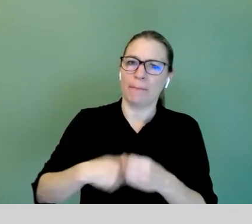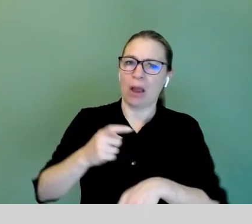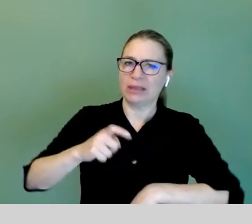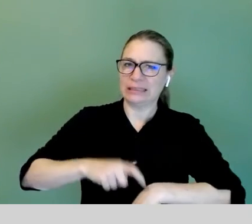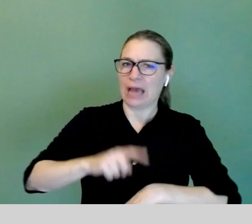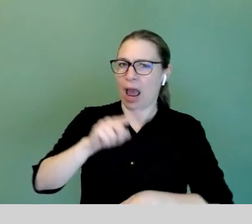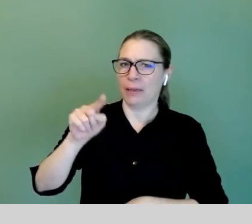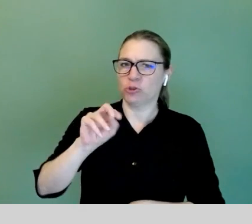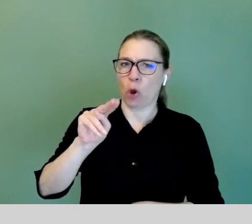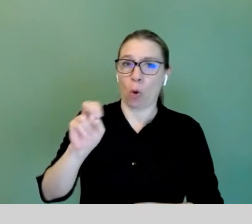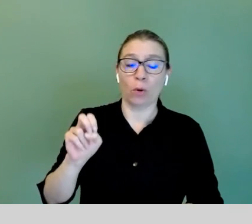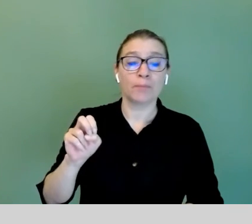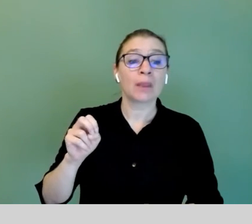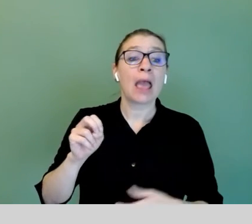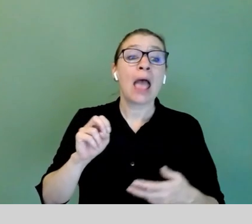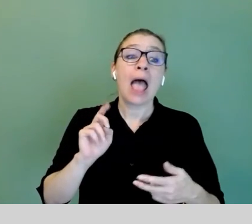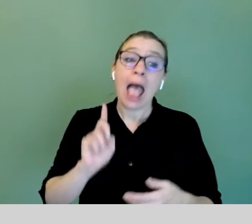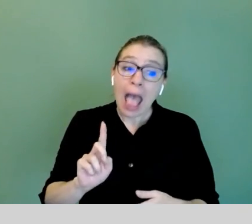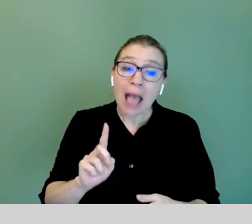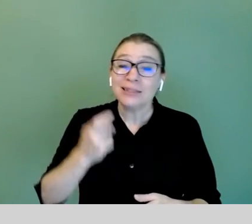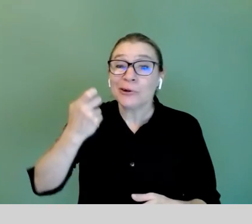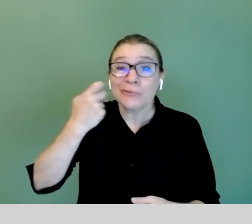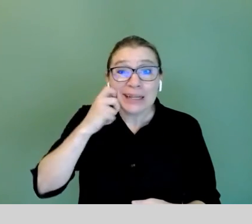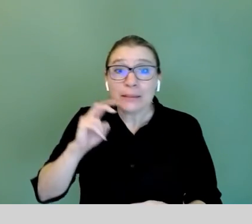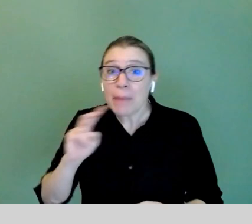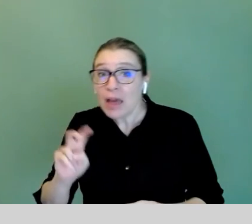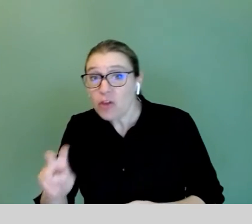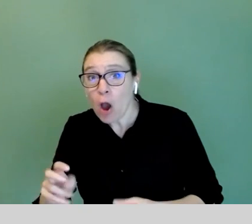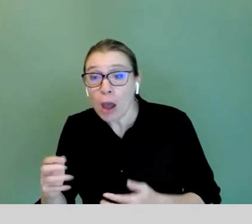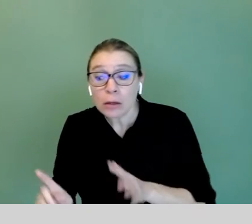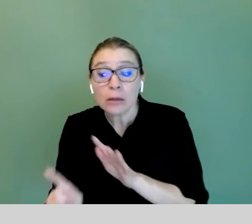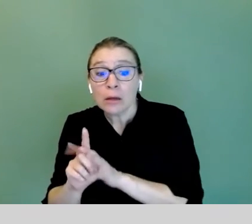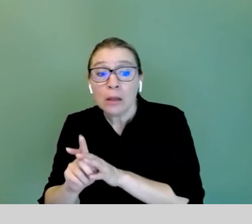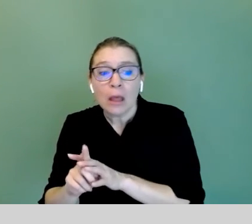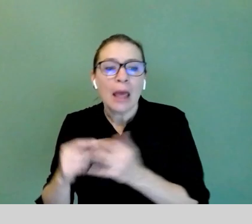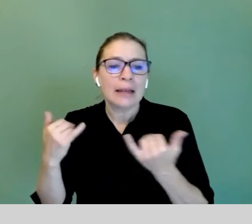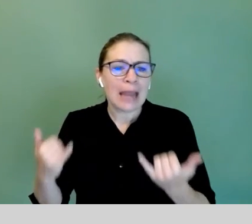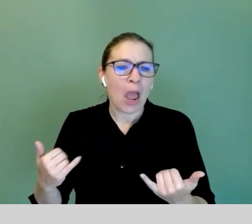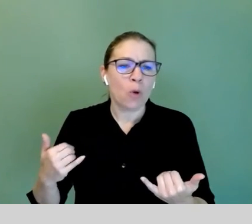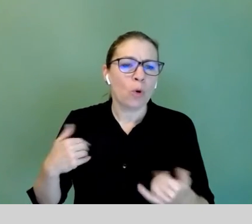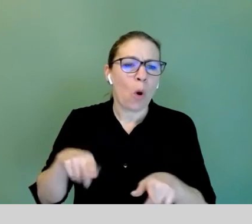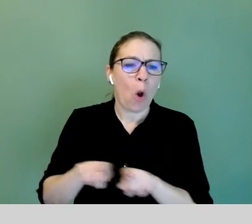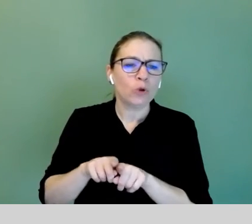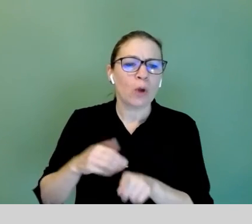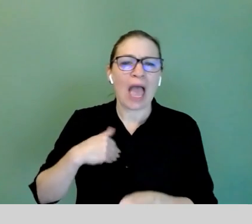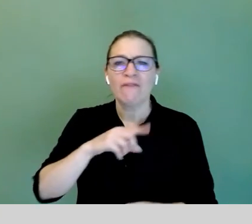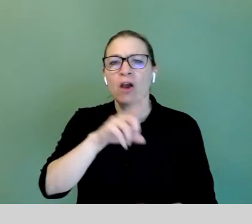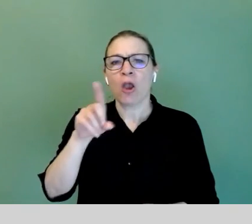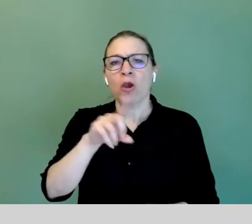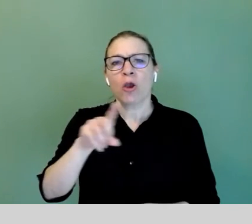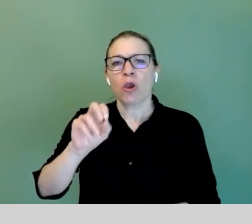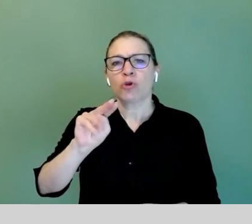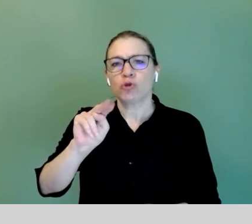the information about the time zone. And in recent Pythons, you have also the zoneinfo library that,